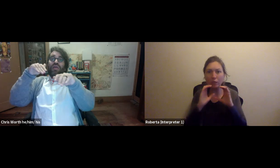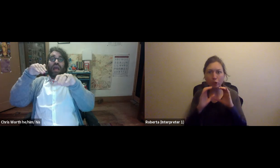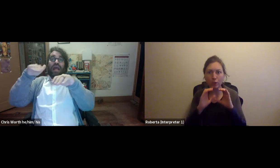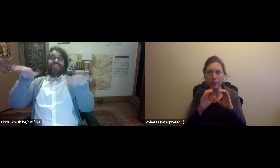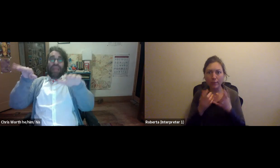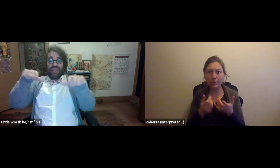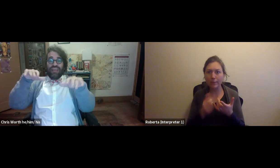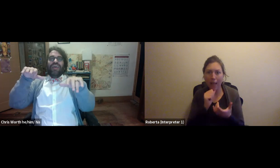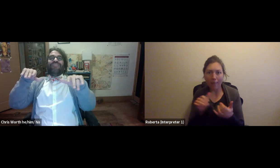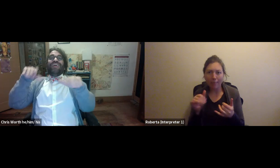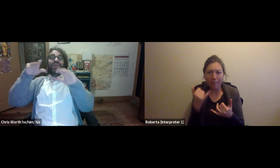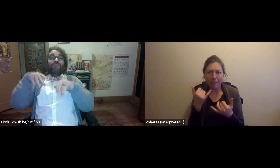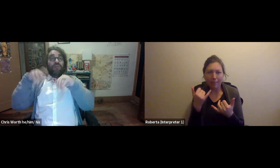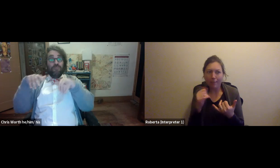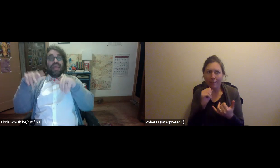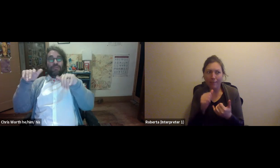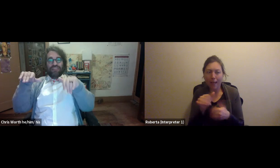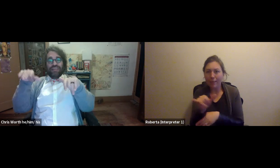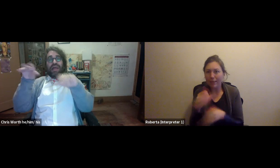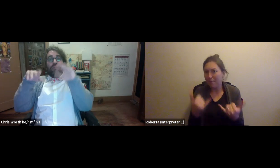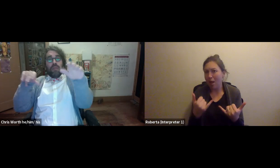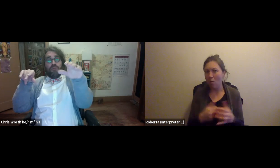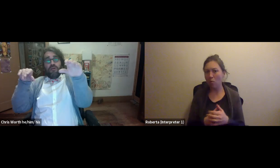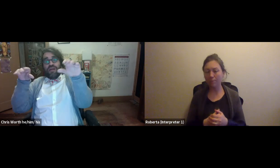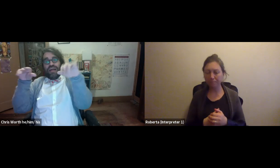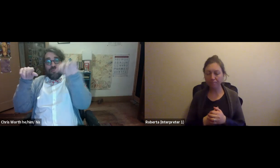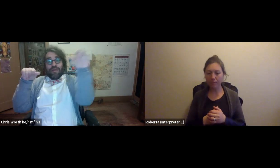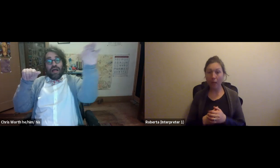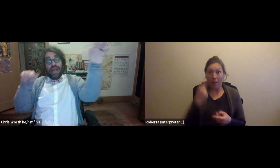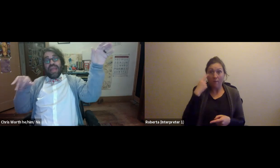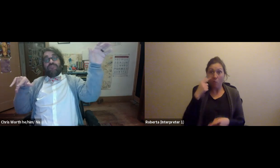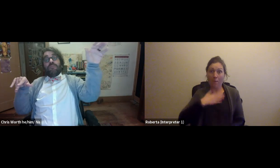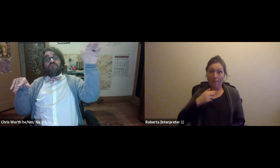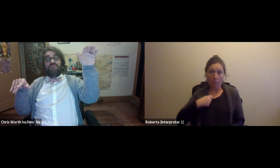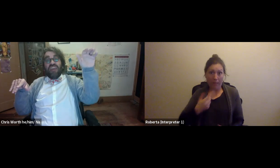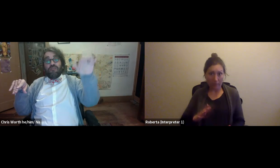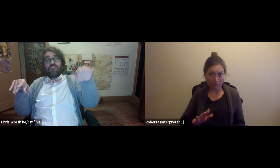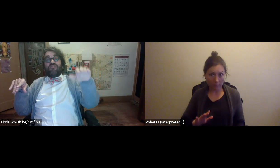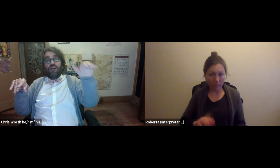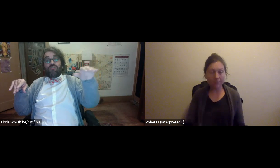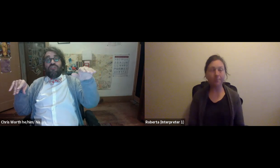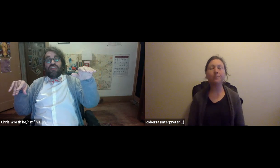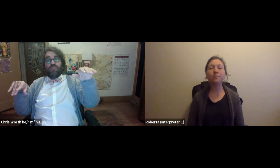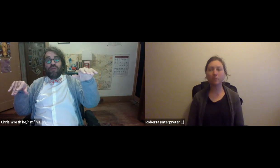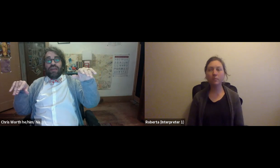I think, for me it wasn't. And remember I came from a very sheltered experience.